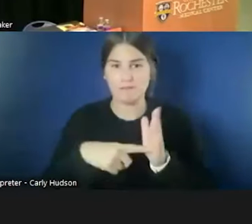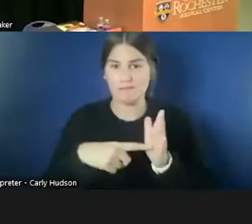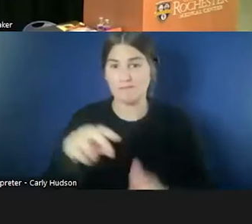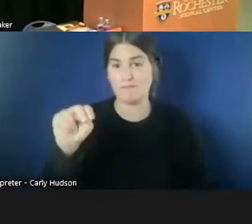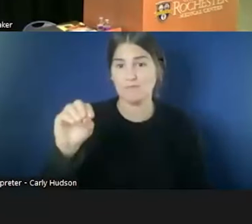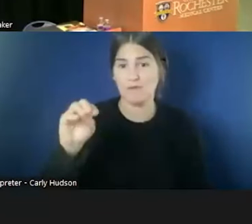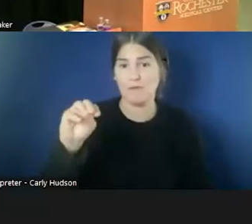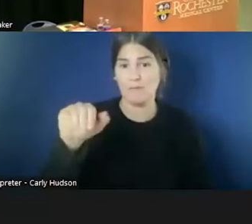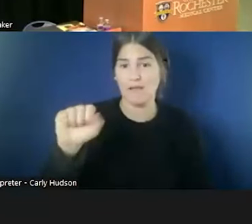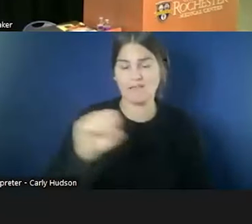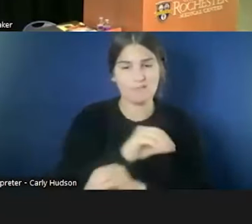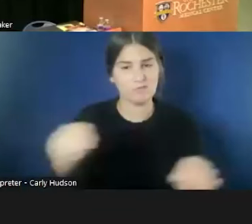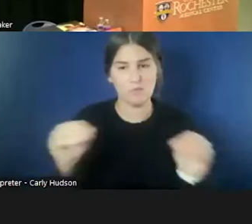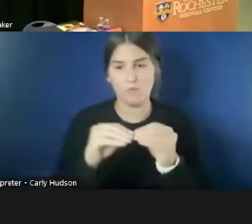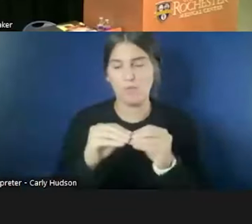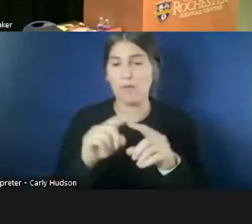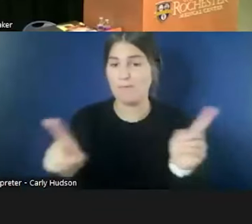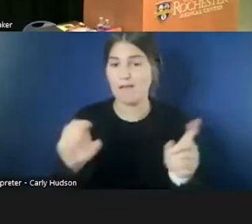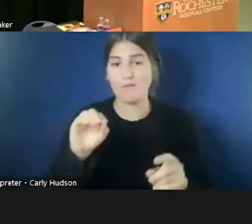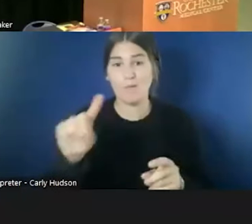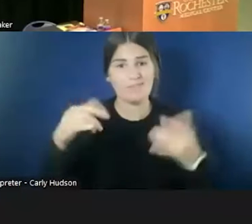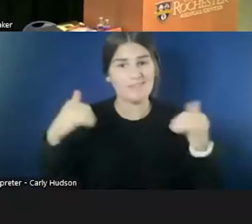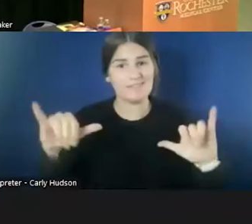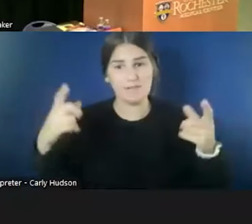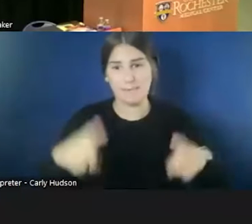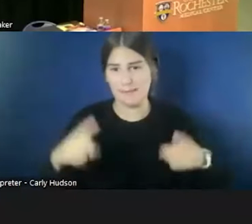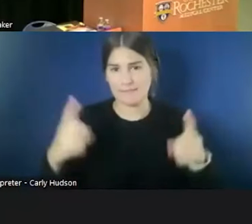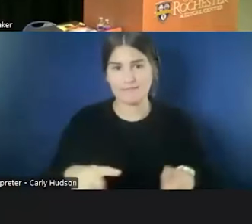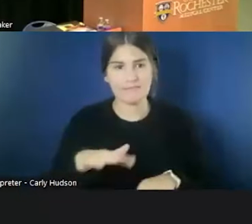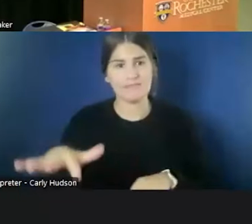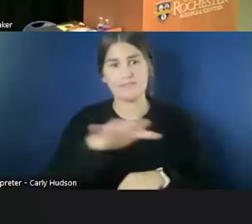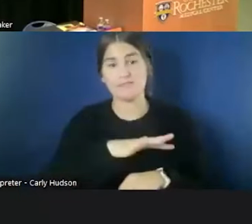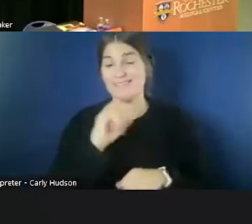overdoses and the needles keep piling up and the International Plaza which I just mentioned was one